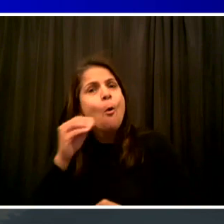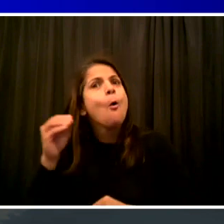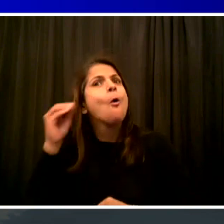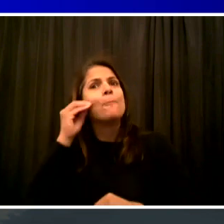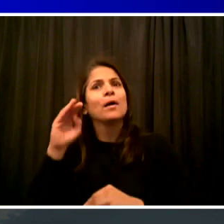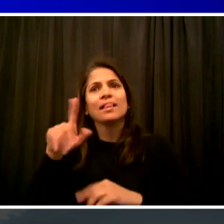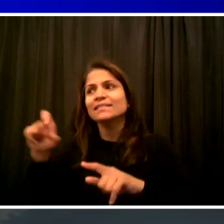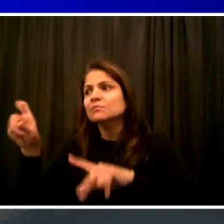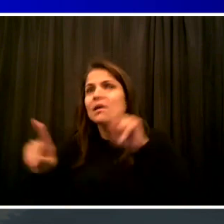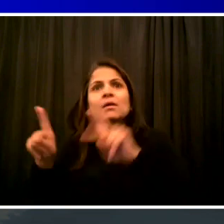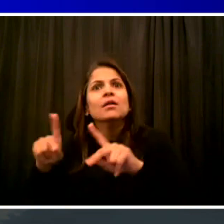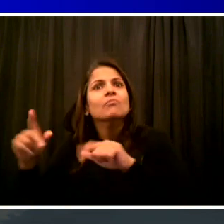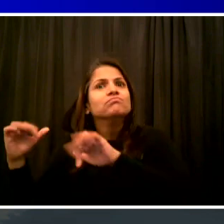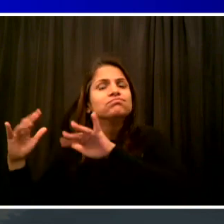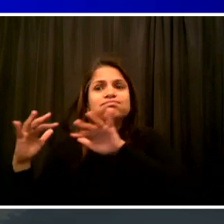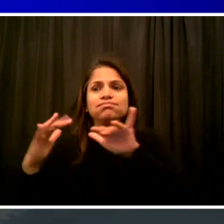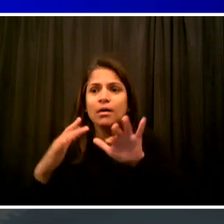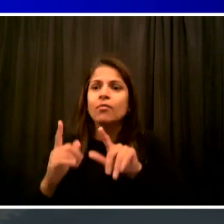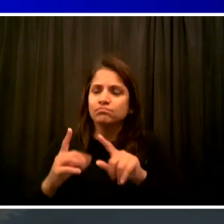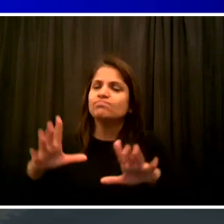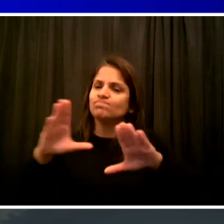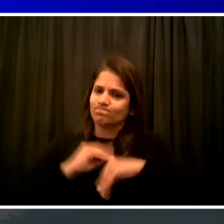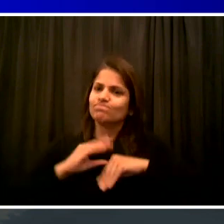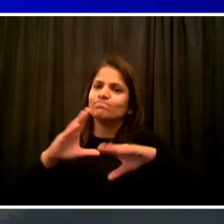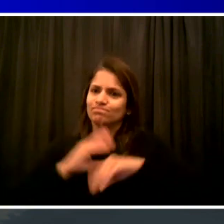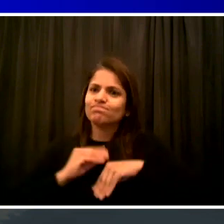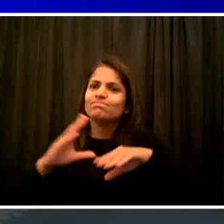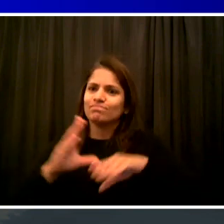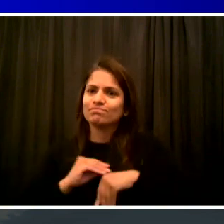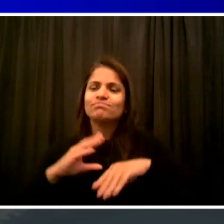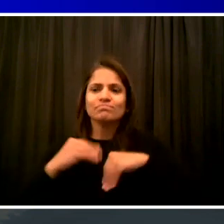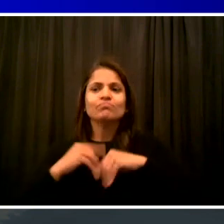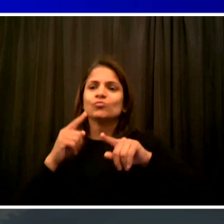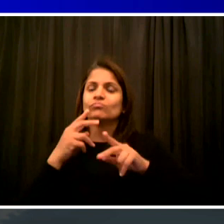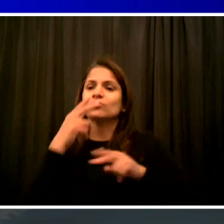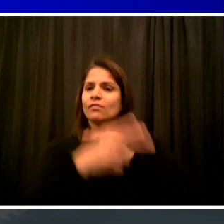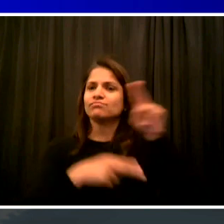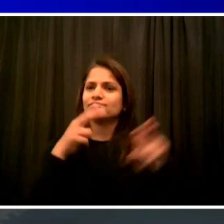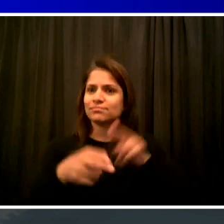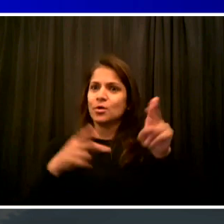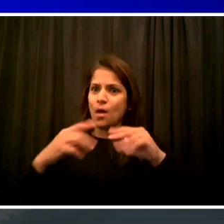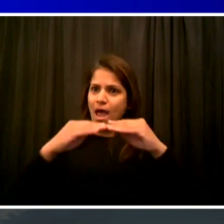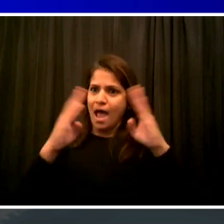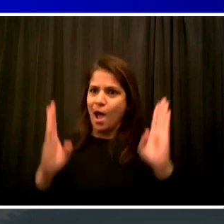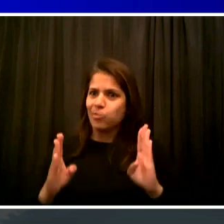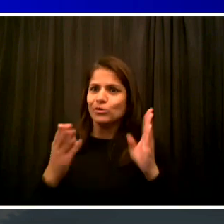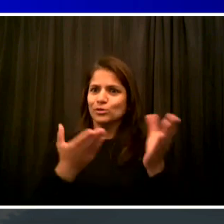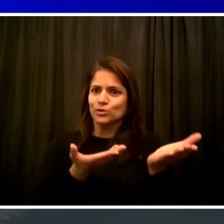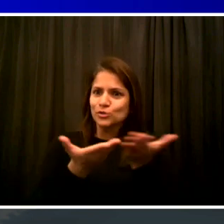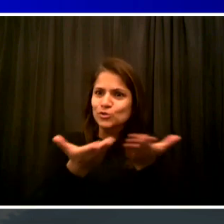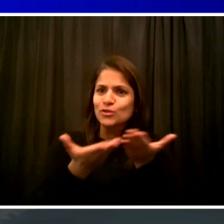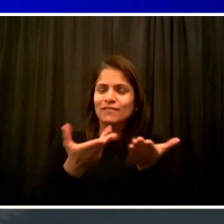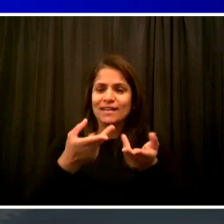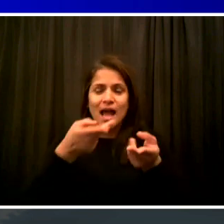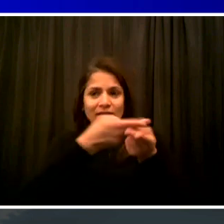VERY, VERY CONSSTIETLNY. AND THIS, WE THINK, TO SUSTAIN THIS IS GOING TO